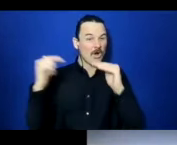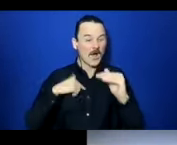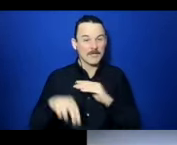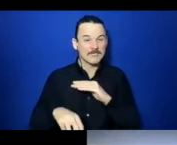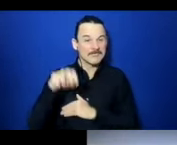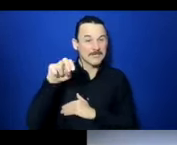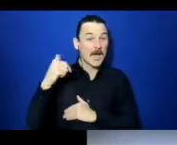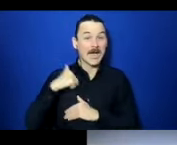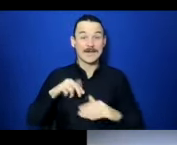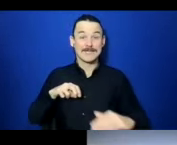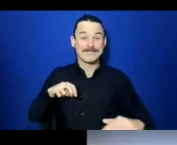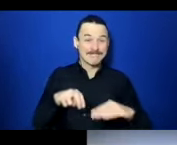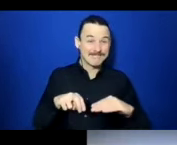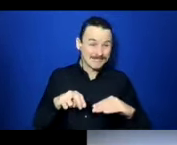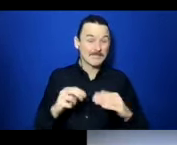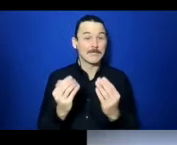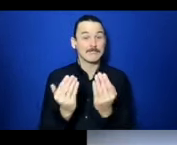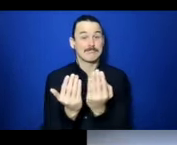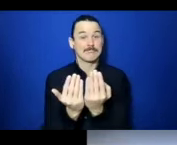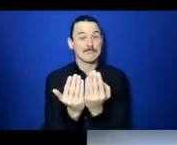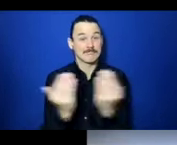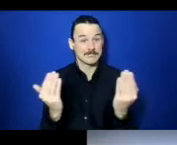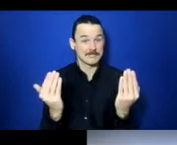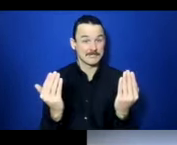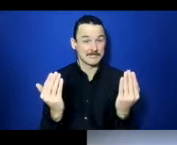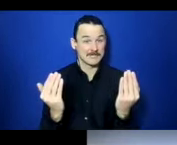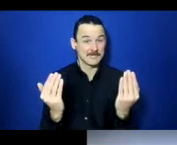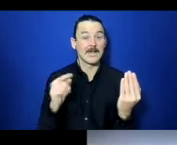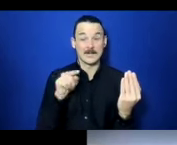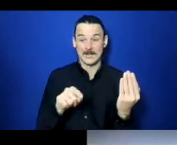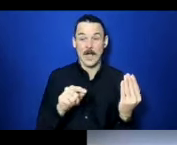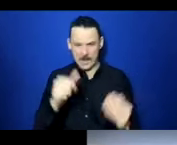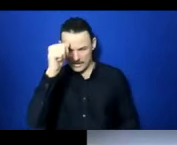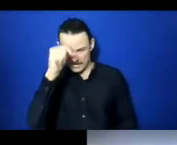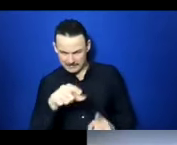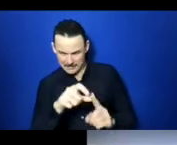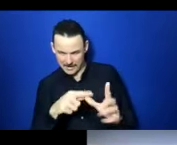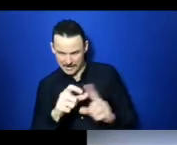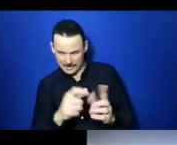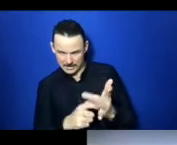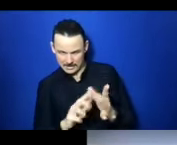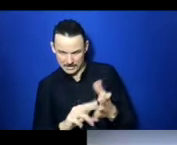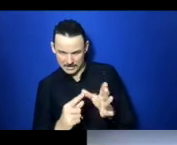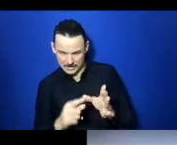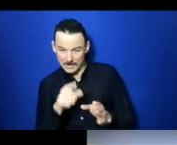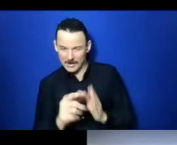and it knows - hey here's Adriana, she goes to the fifth floor, so that's where she's